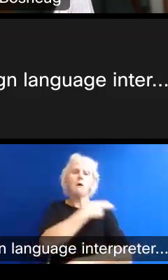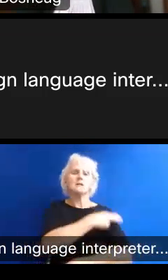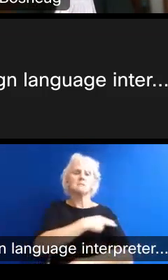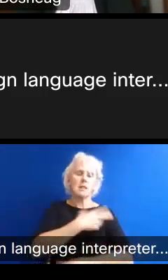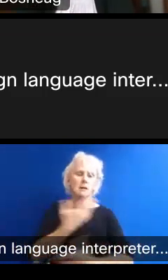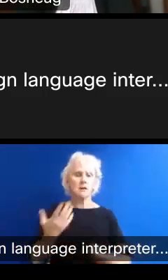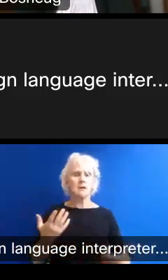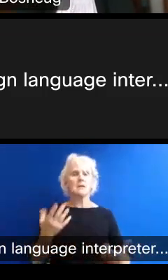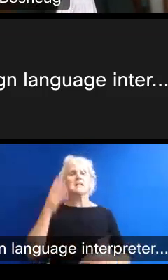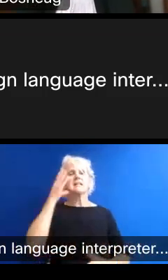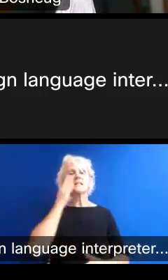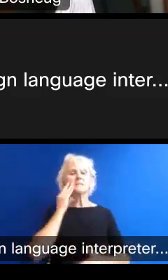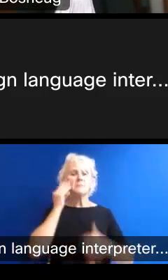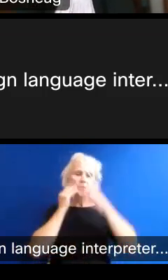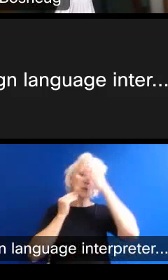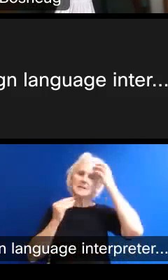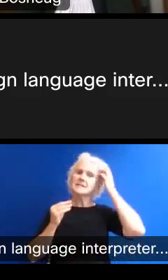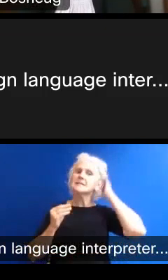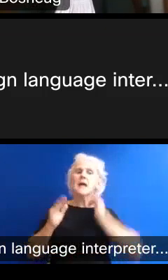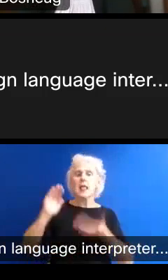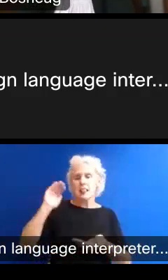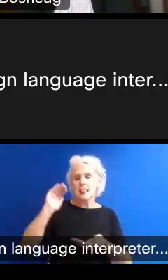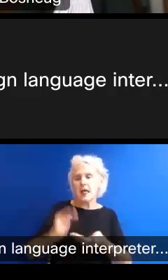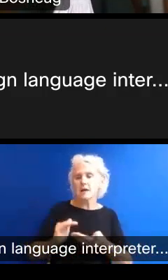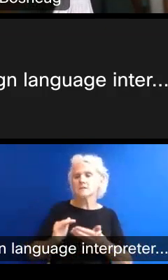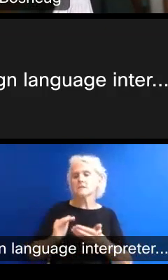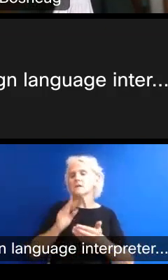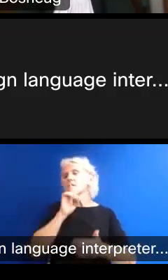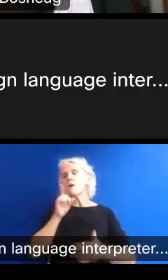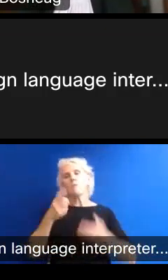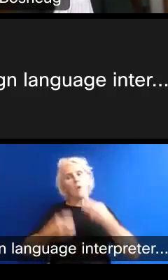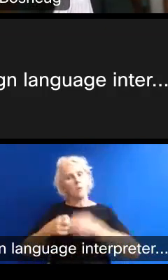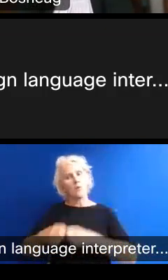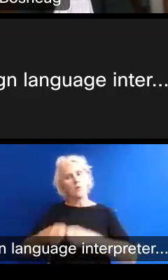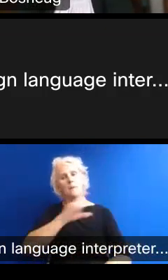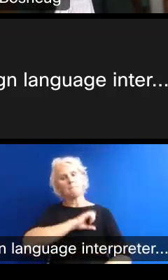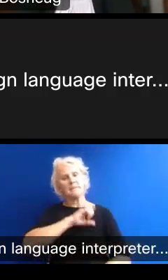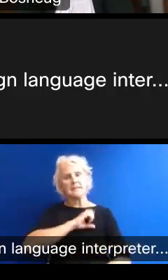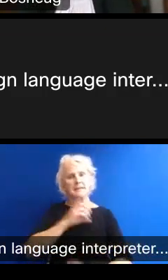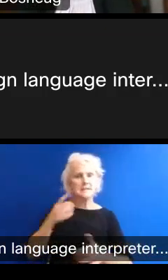experience fewer encounters with the police, child protection, juvenile justice and other systems,